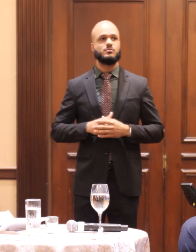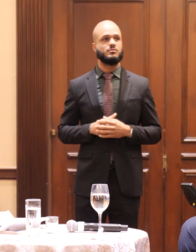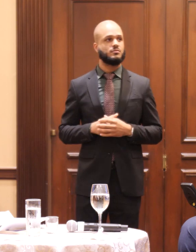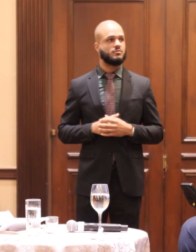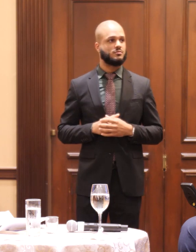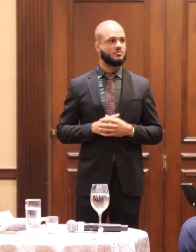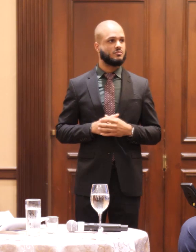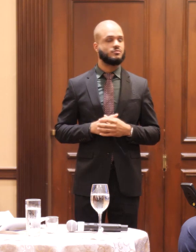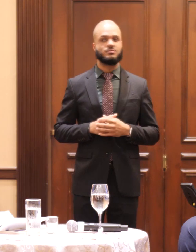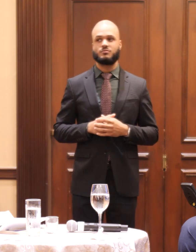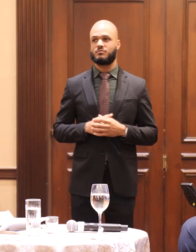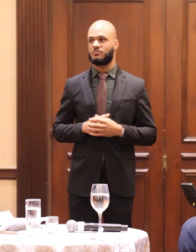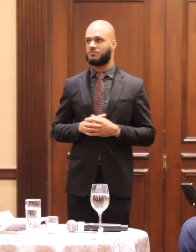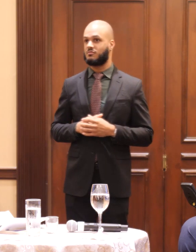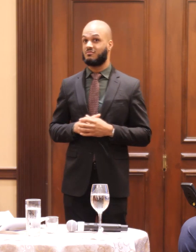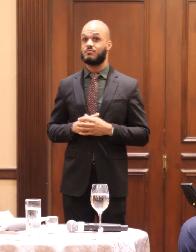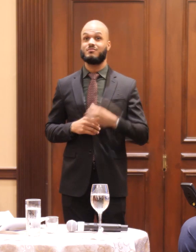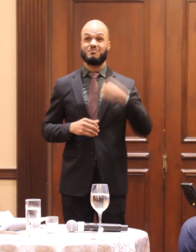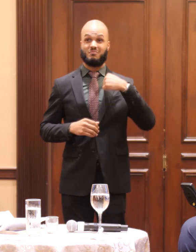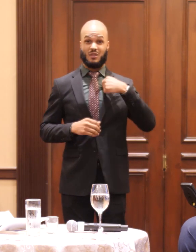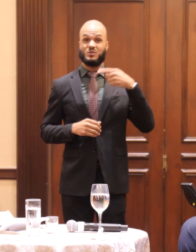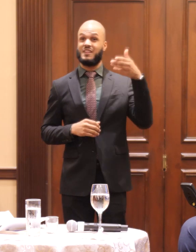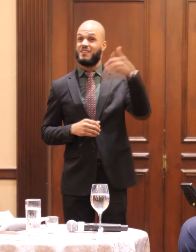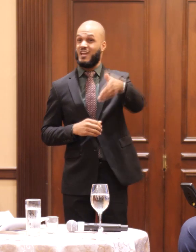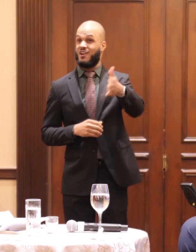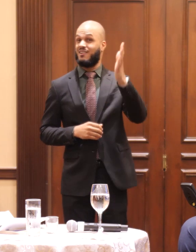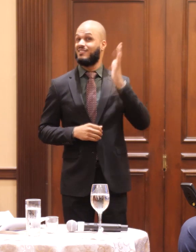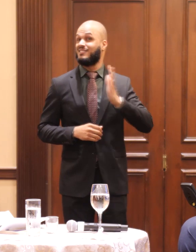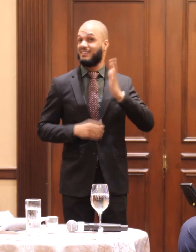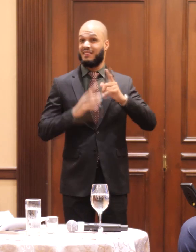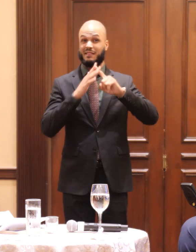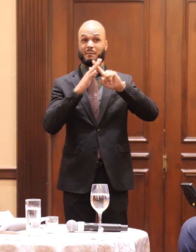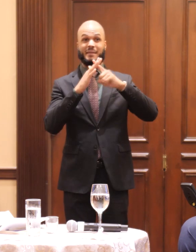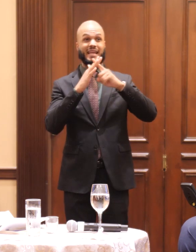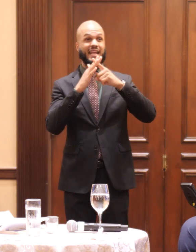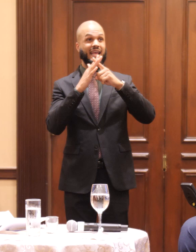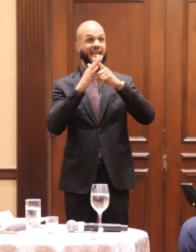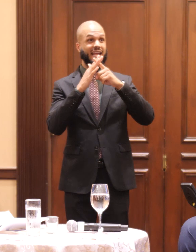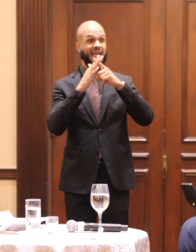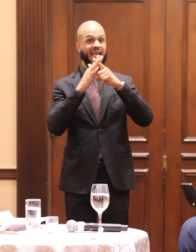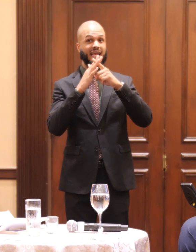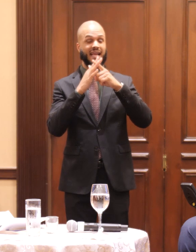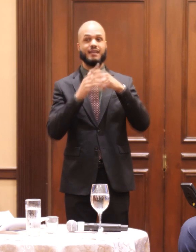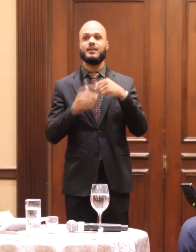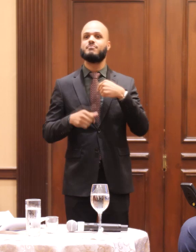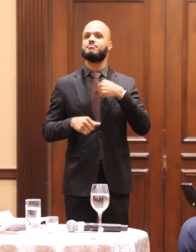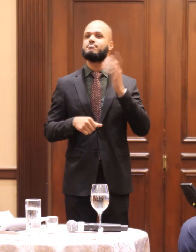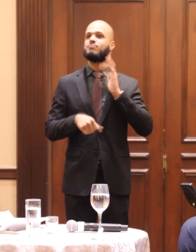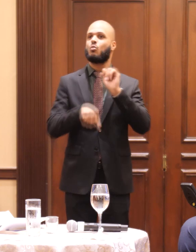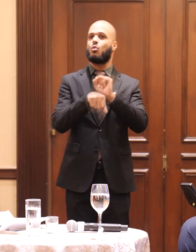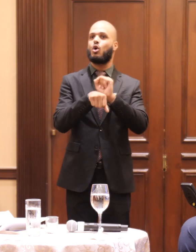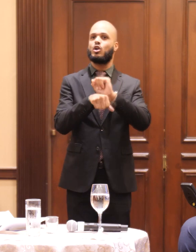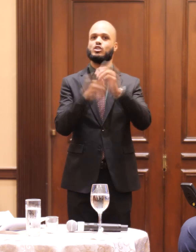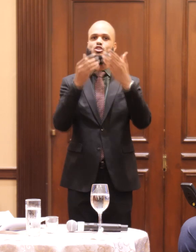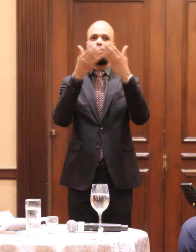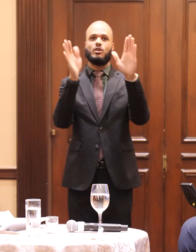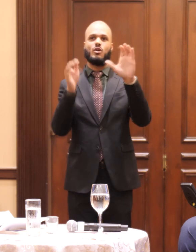was sort of there at the beginning. I was working at the general counsel's office of the U.S